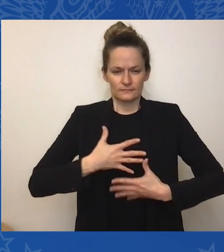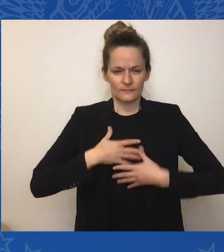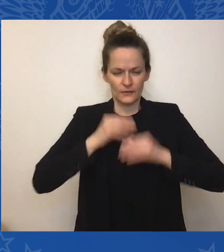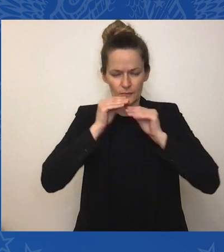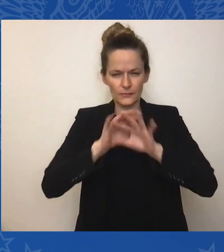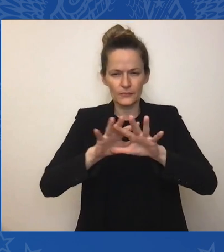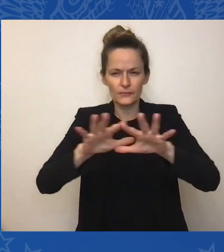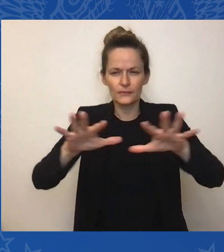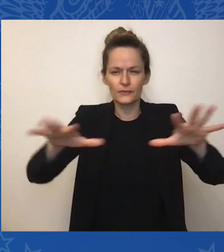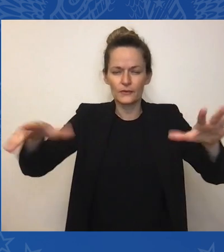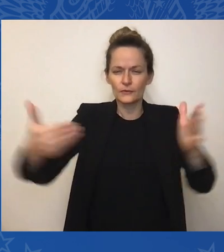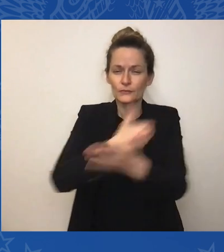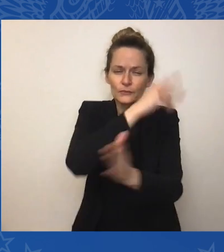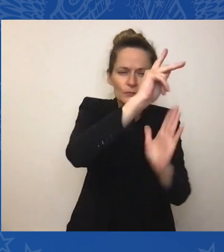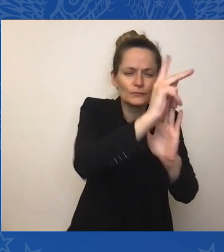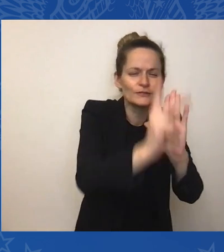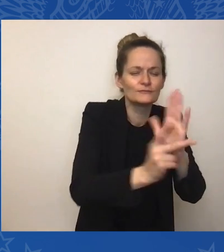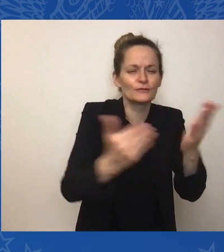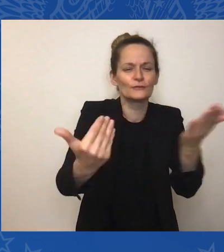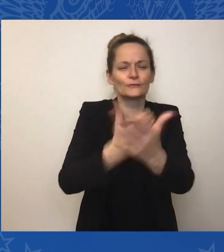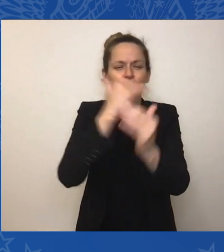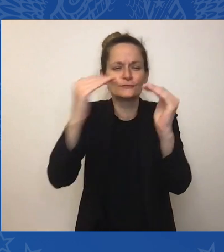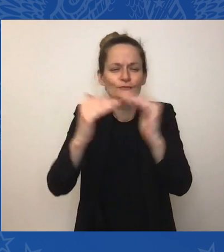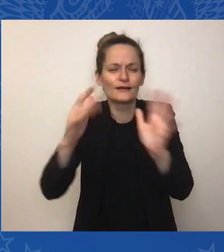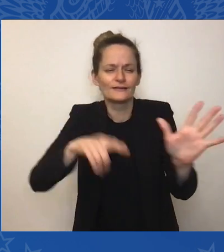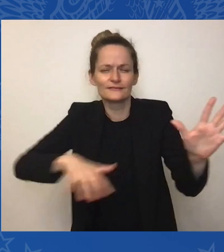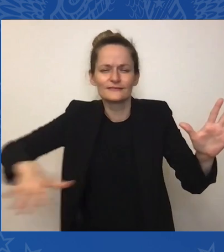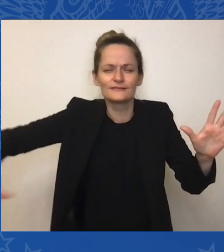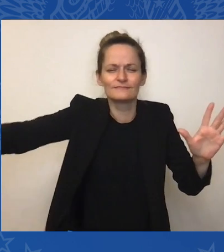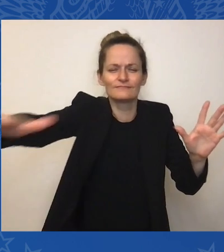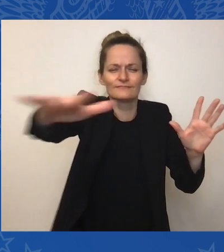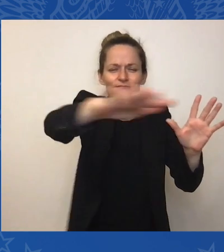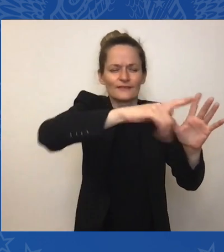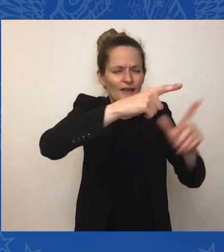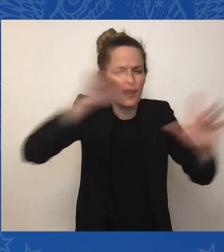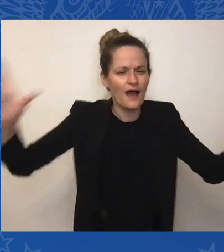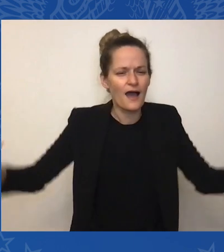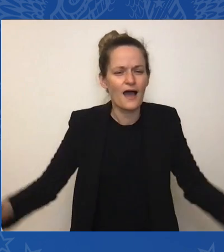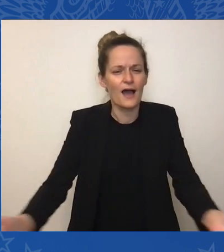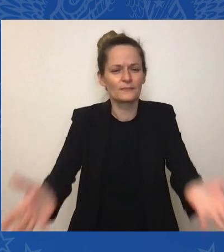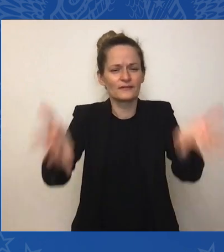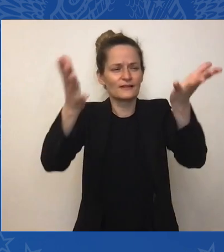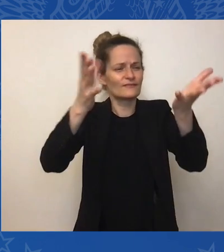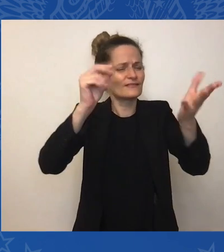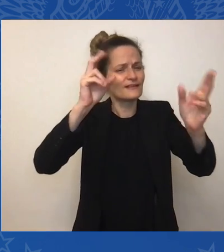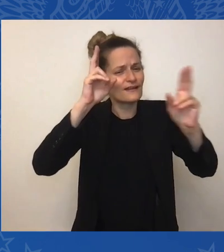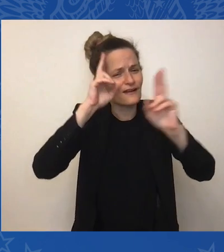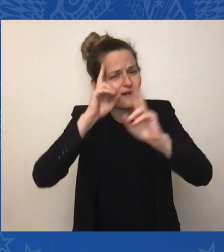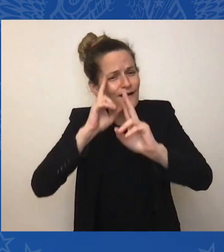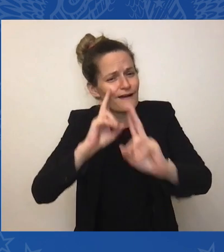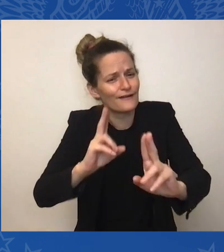That's what I felt like all those years ago when I sat where you are sitting today. And I mean that sincerely.